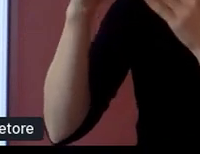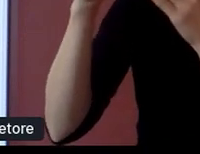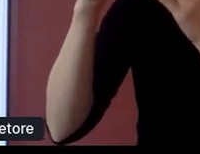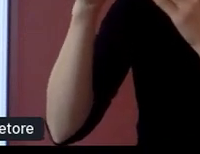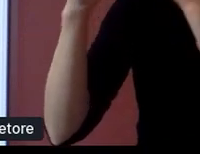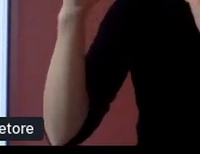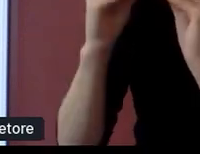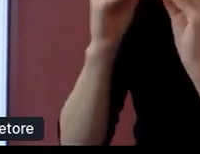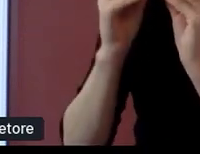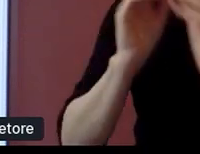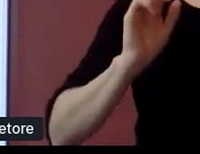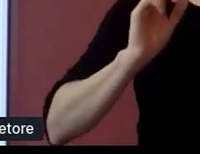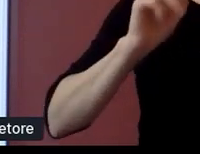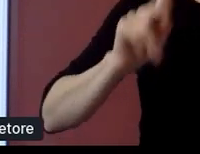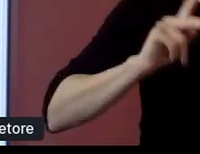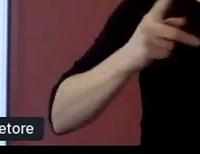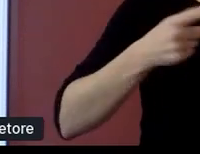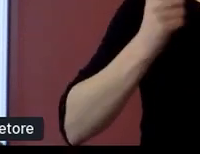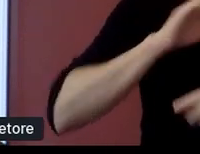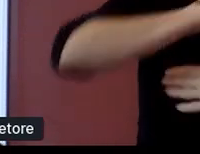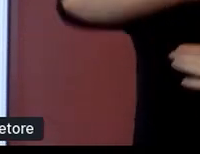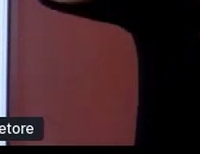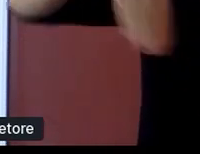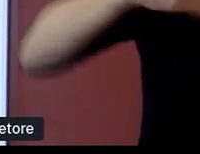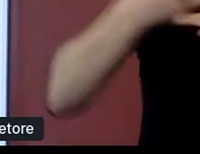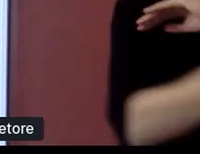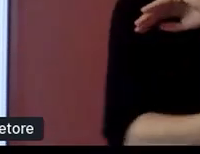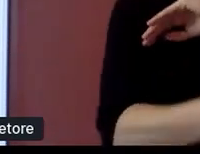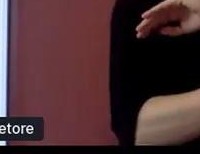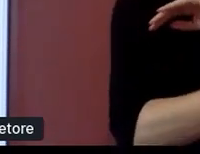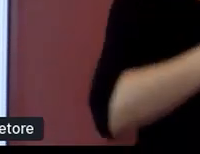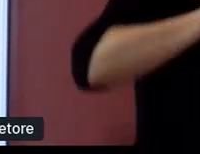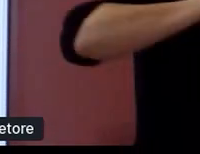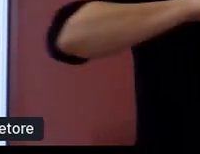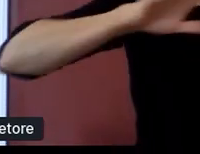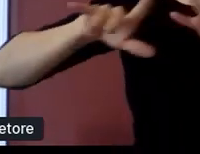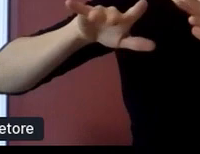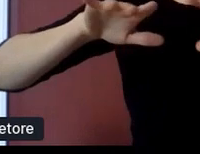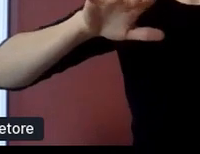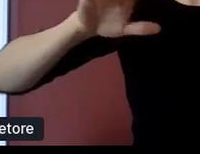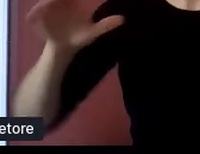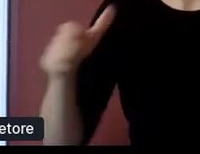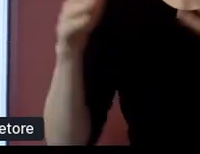attend to share antiracist strategies, was a graduate of Social Justice Leadership